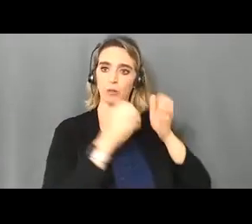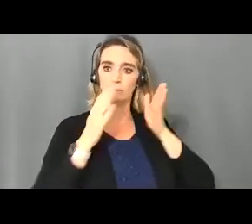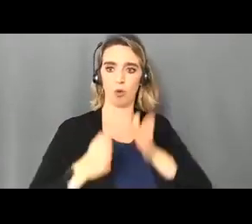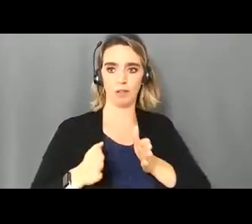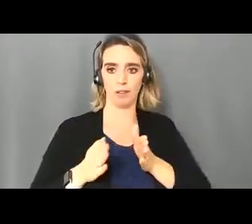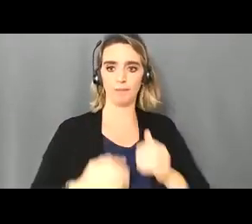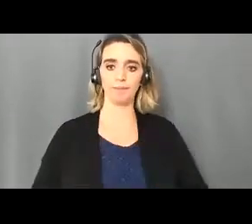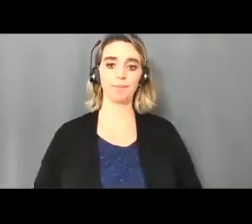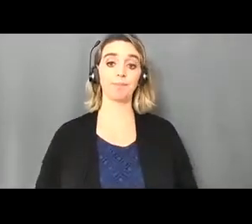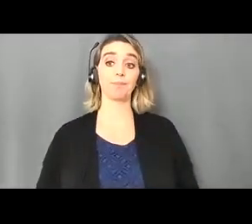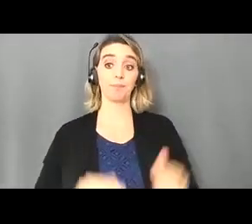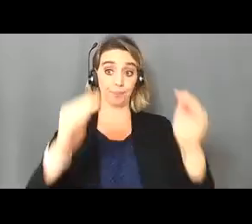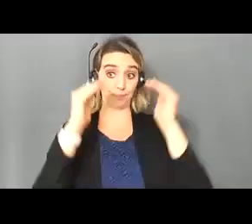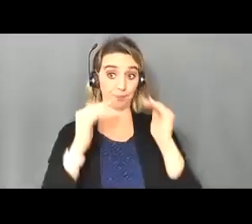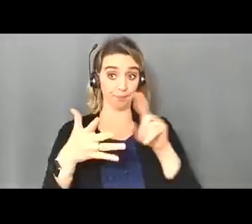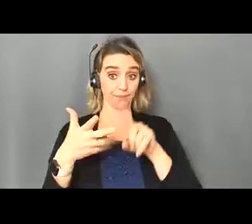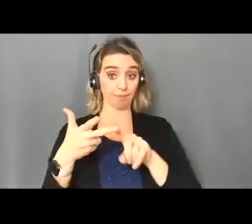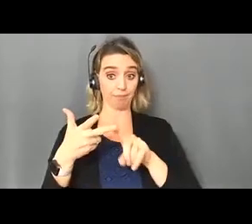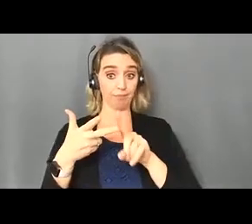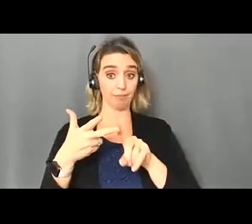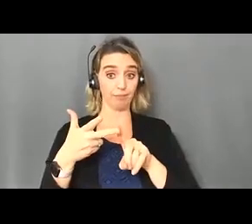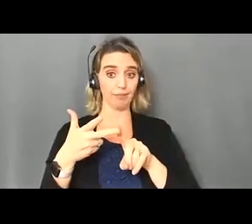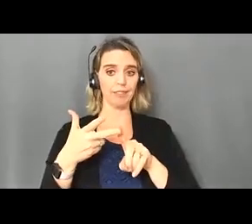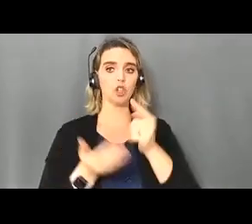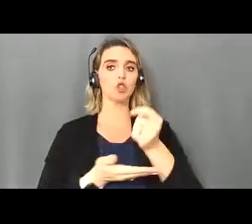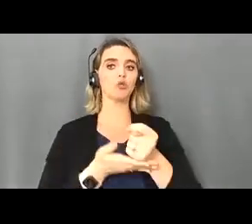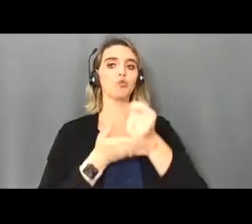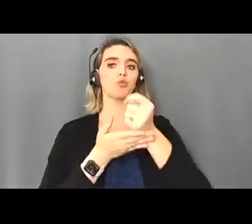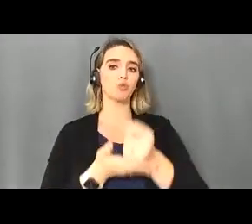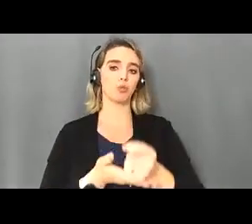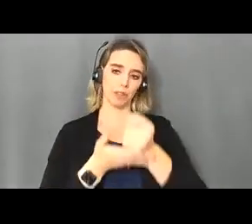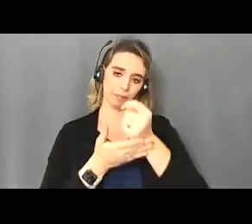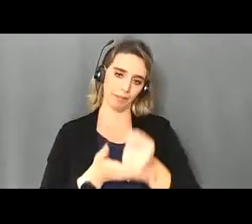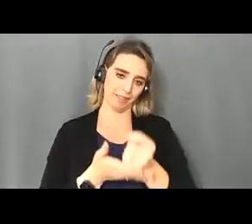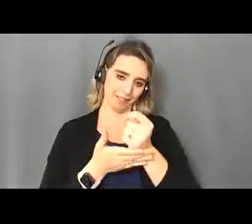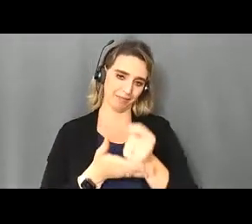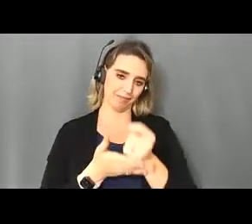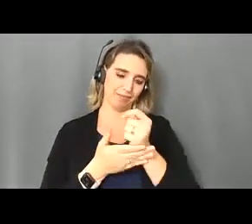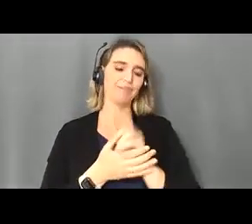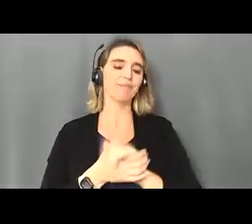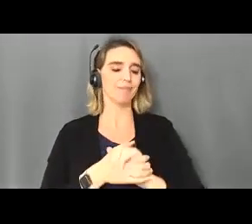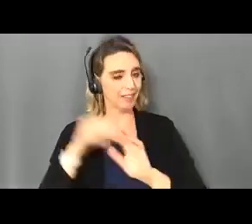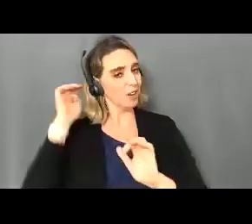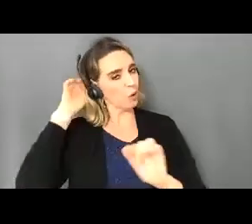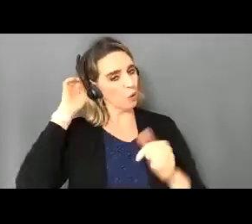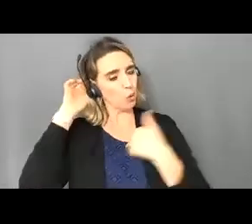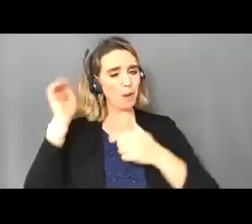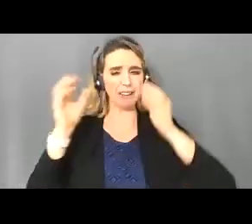The next really big driver is treatment. And we spend a lot of time educating and empowering